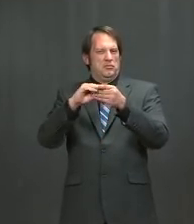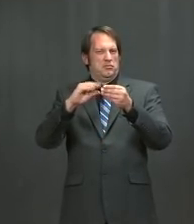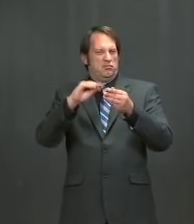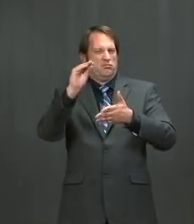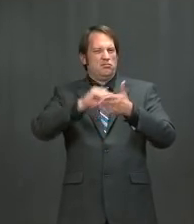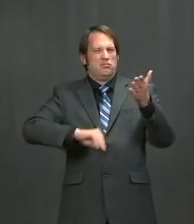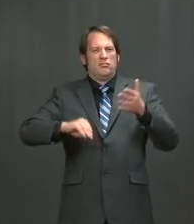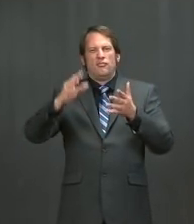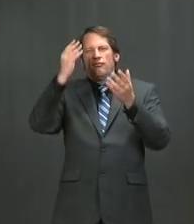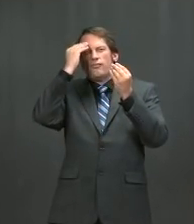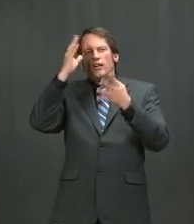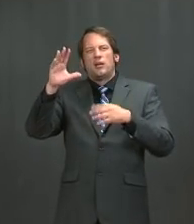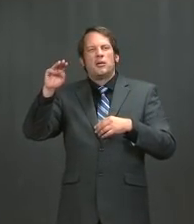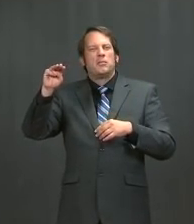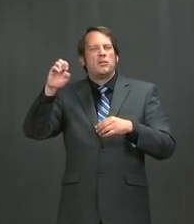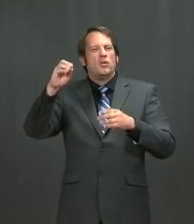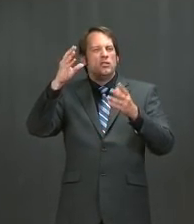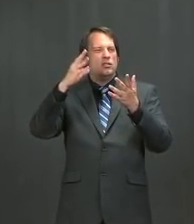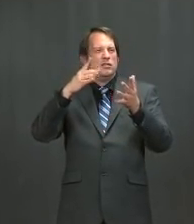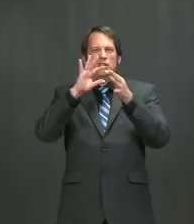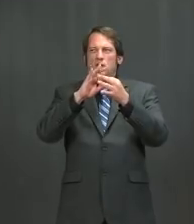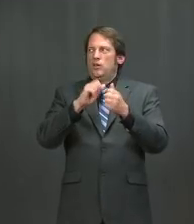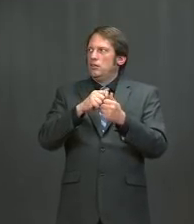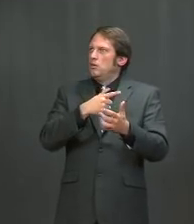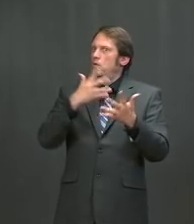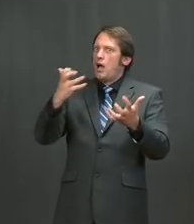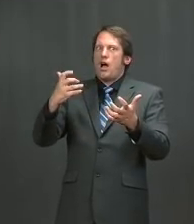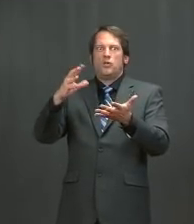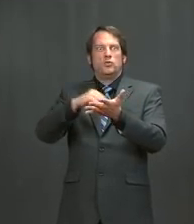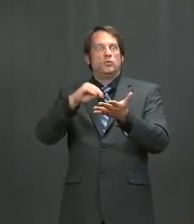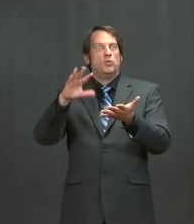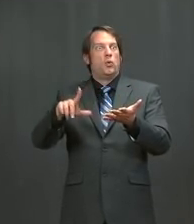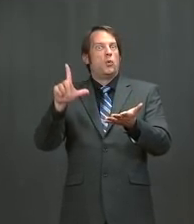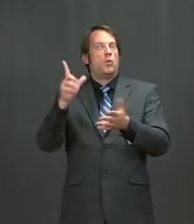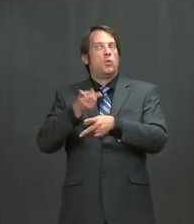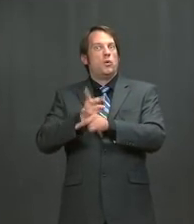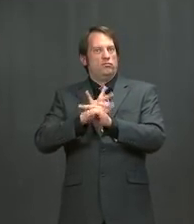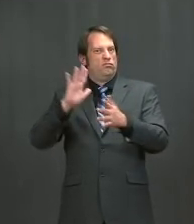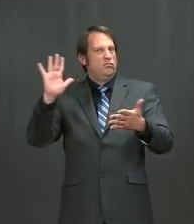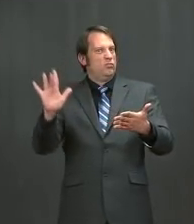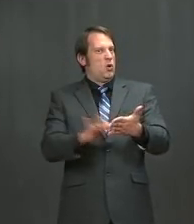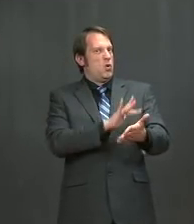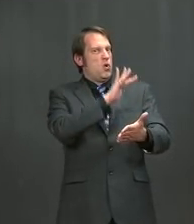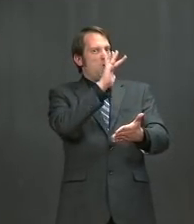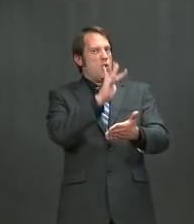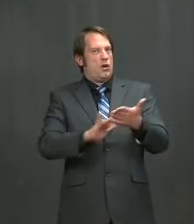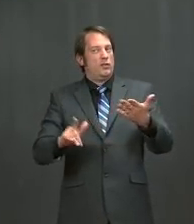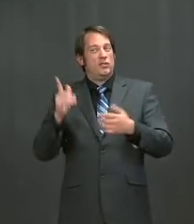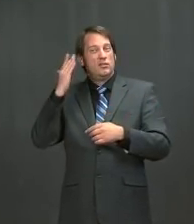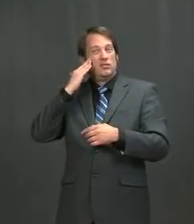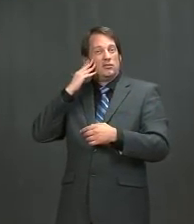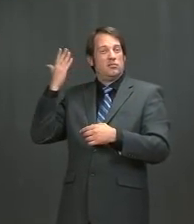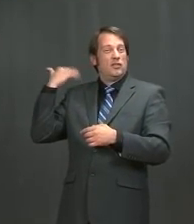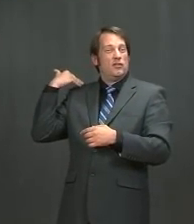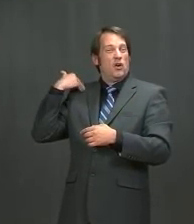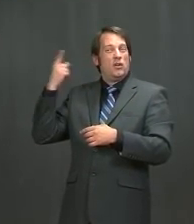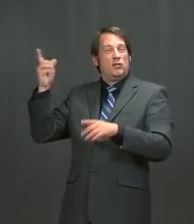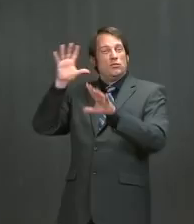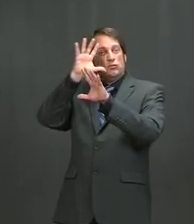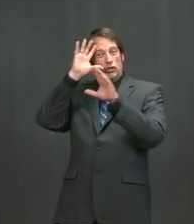What exactly has the White House asked for here? And in the past, President Biden has said he would be prepared to write off $10,000 in debt